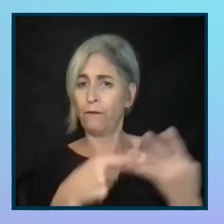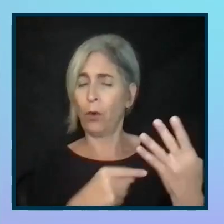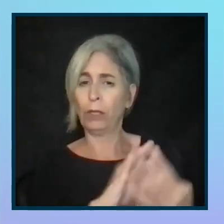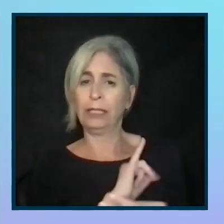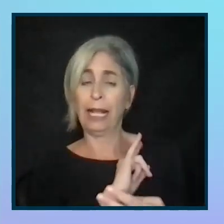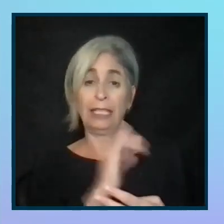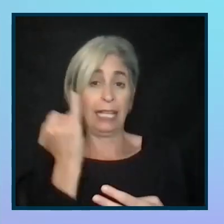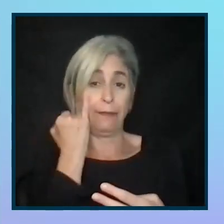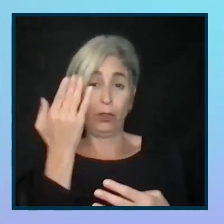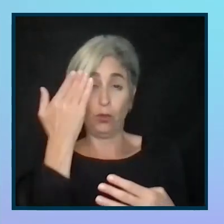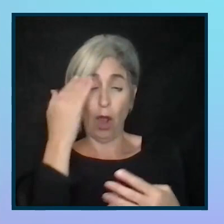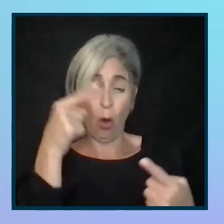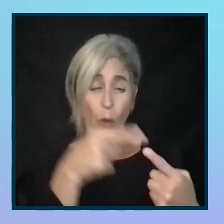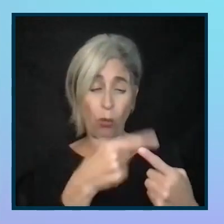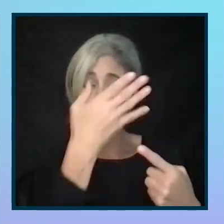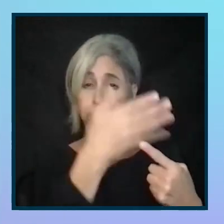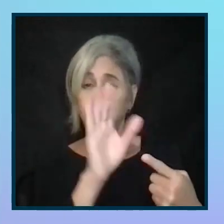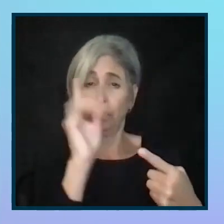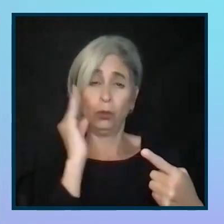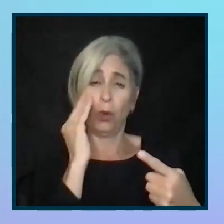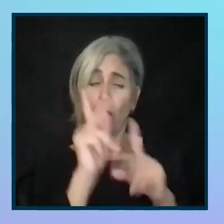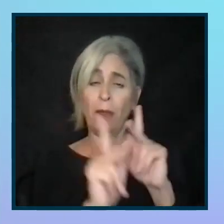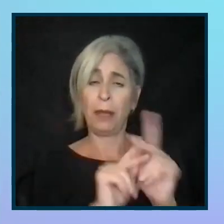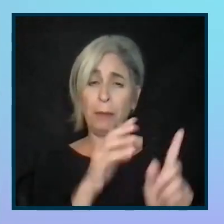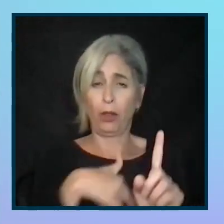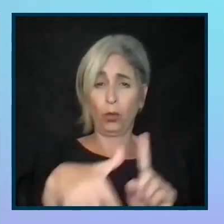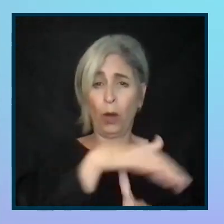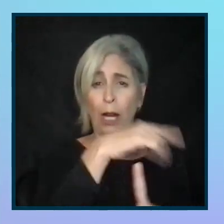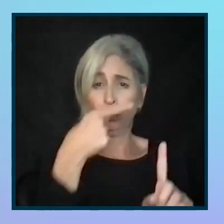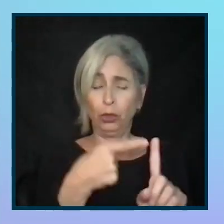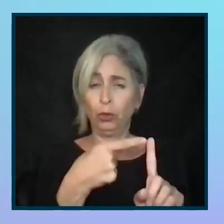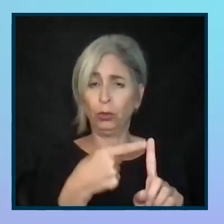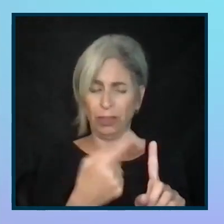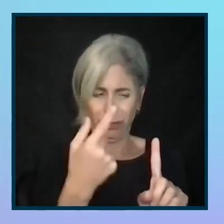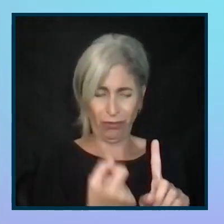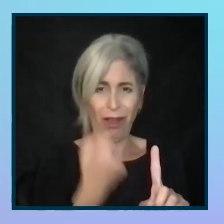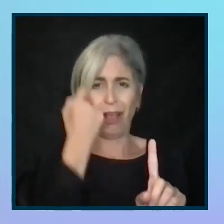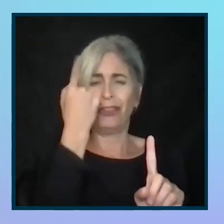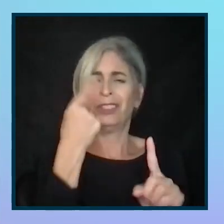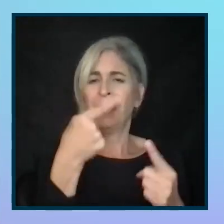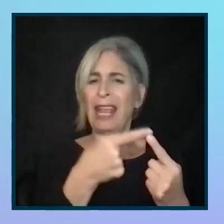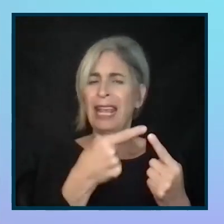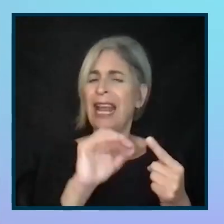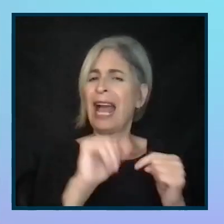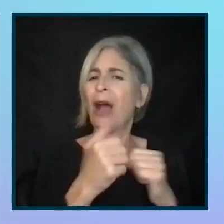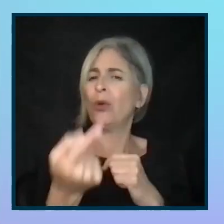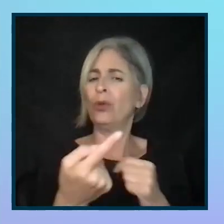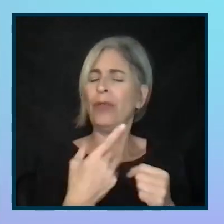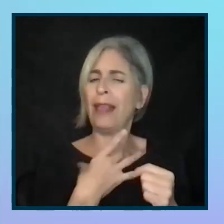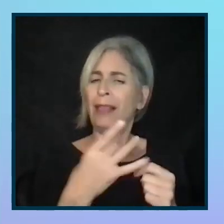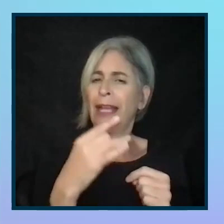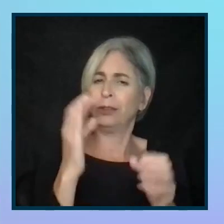and you know the styles of the people around you, you can understand how they like to process information